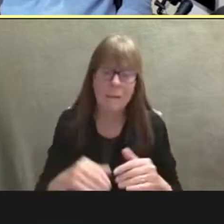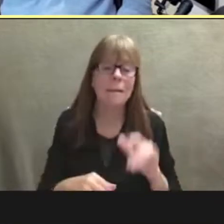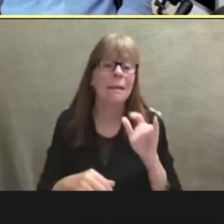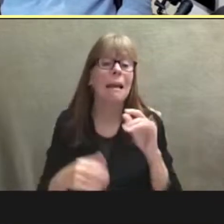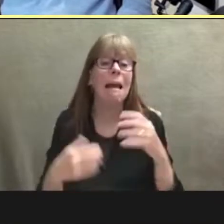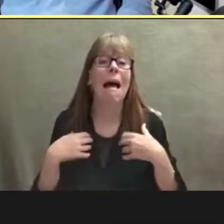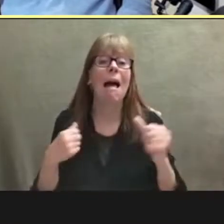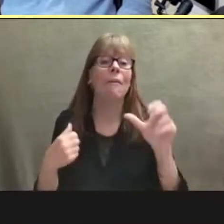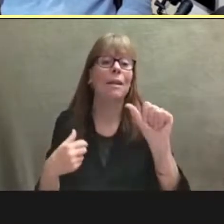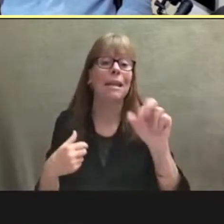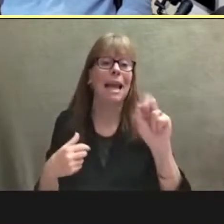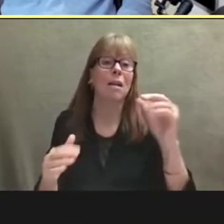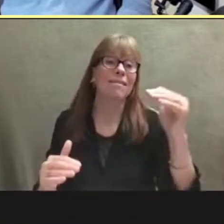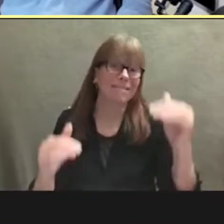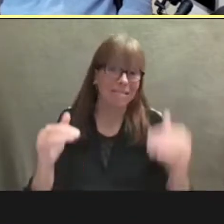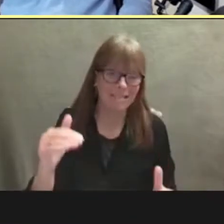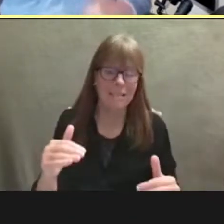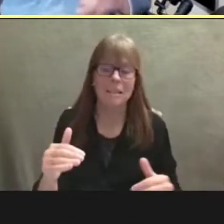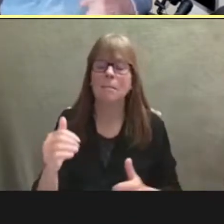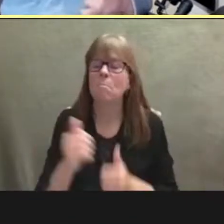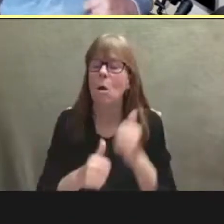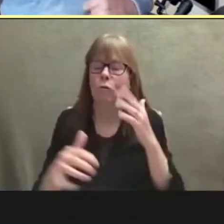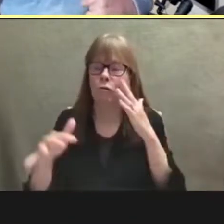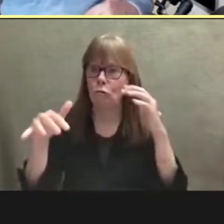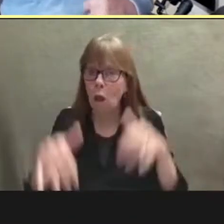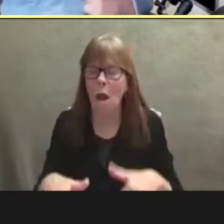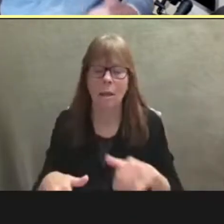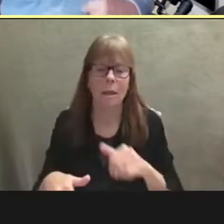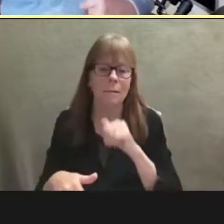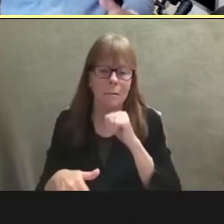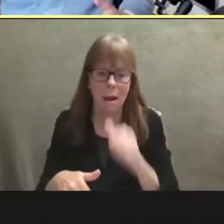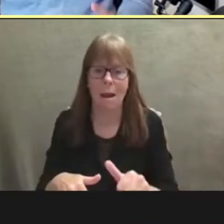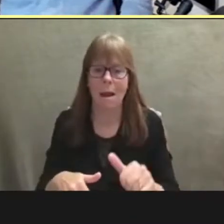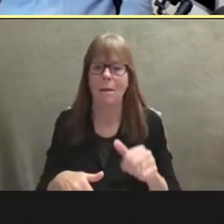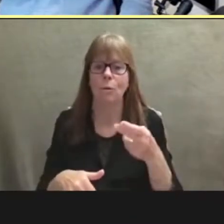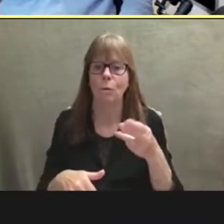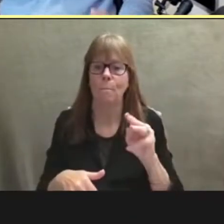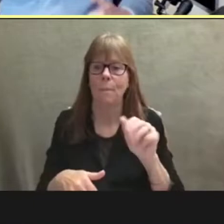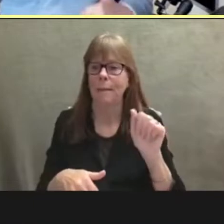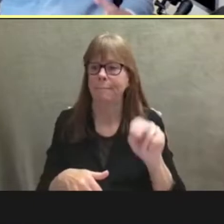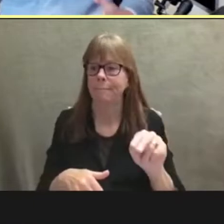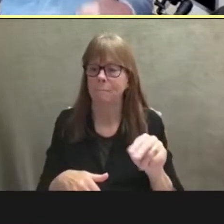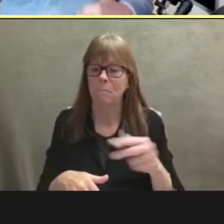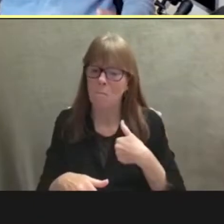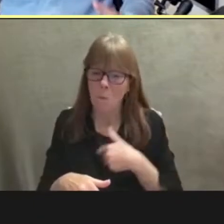and [the most] inhumane.” We have the ability to make significant change to improve the lives